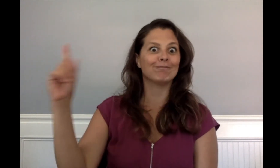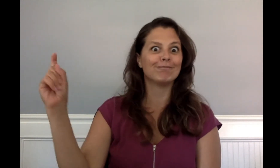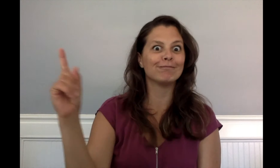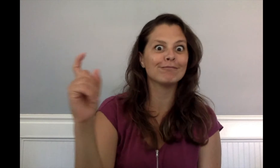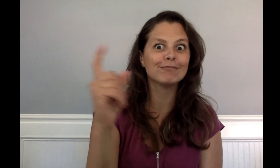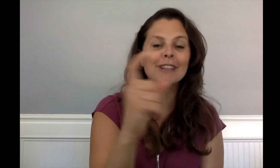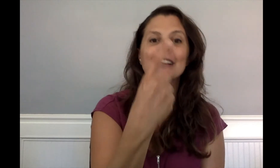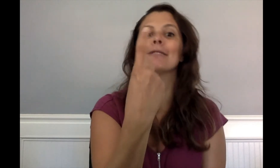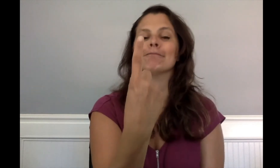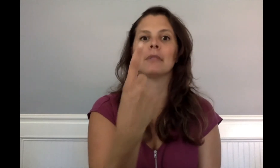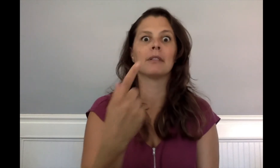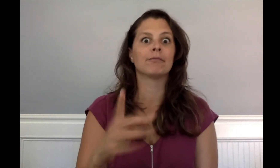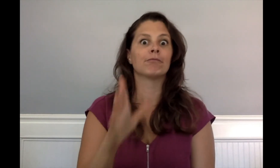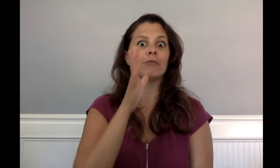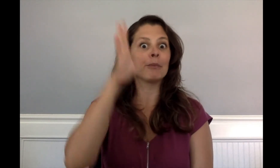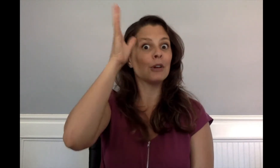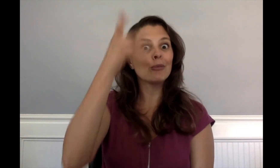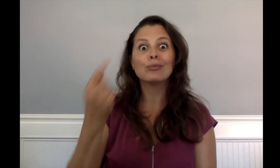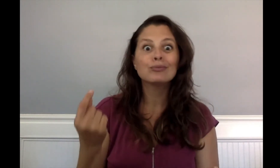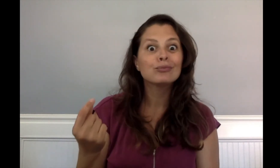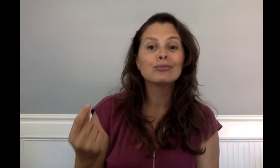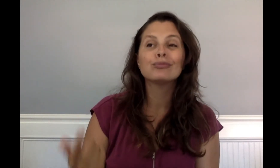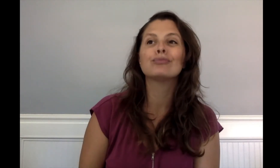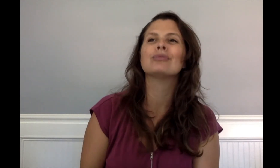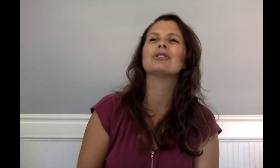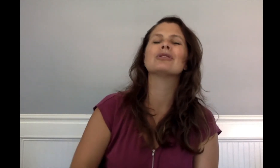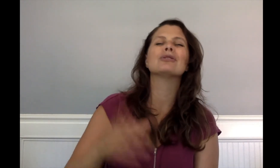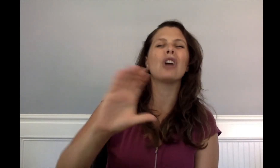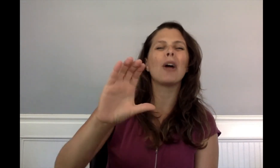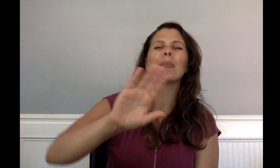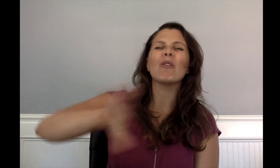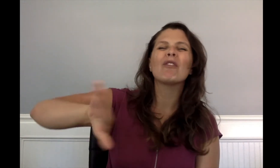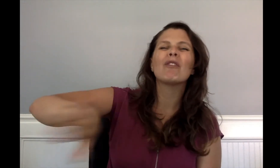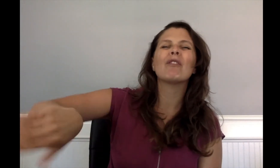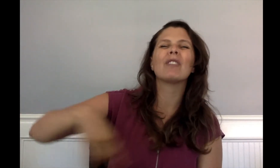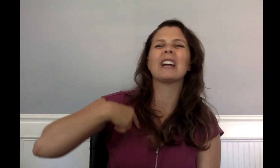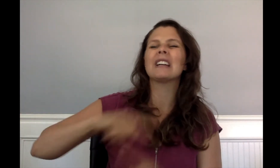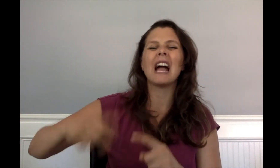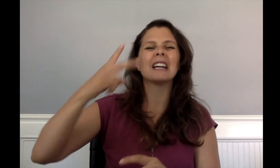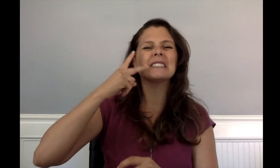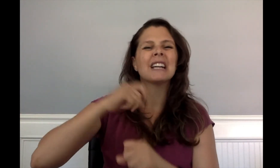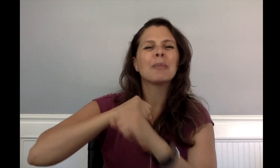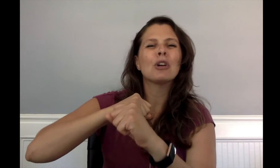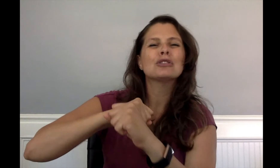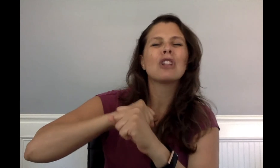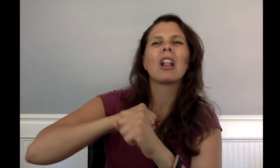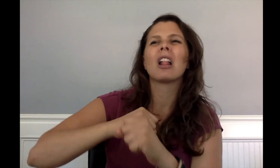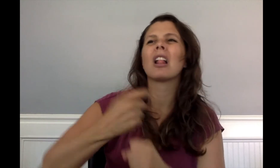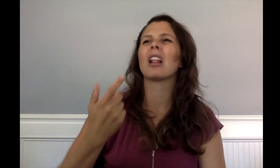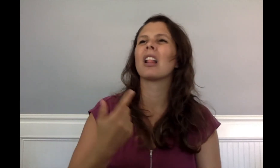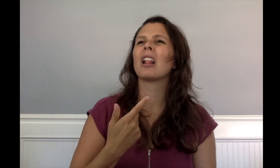"Charlie, we can't see the commercial-